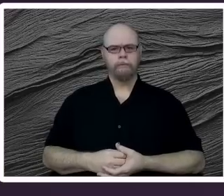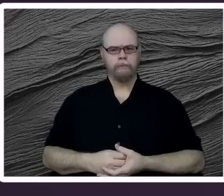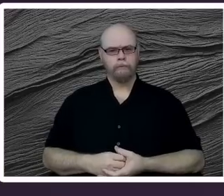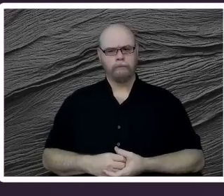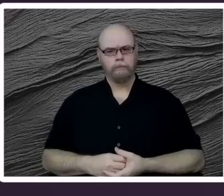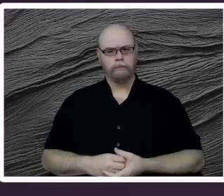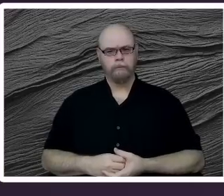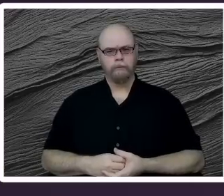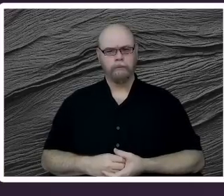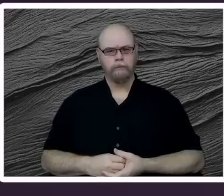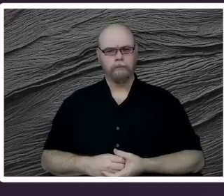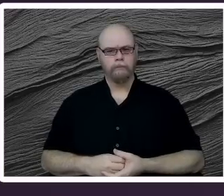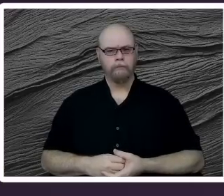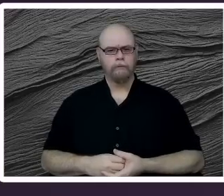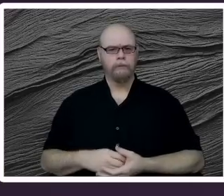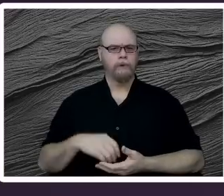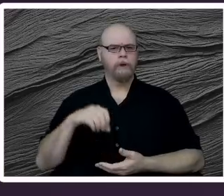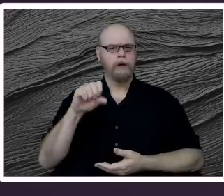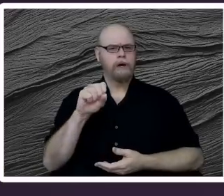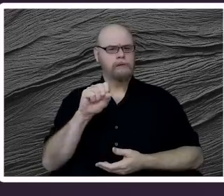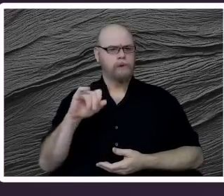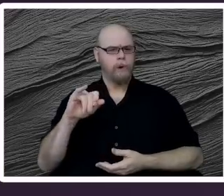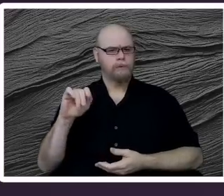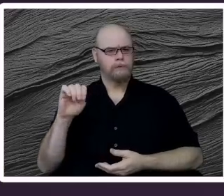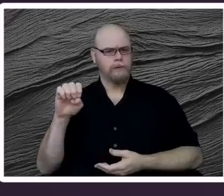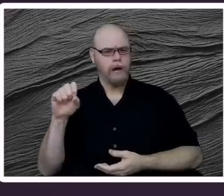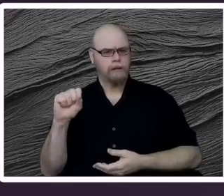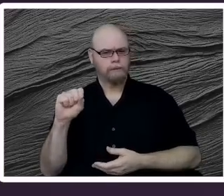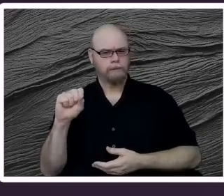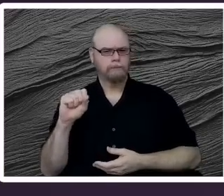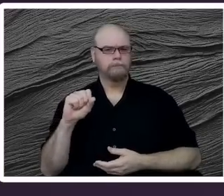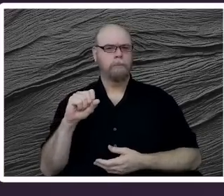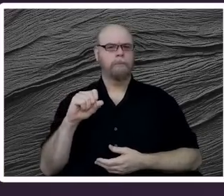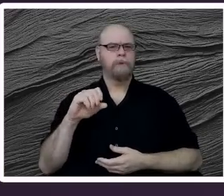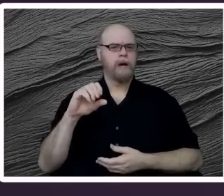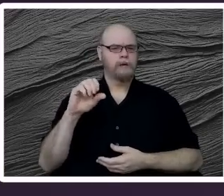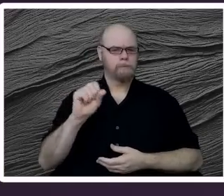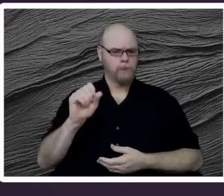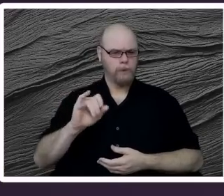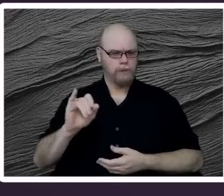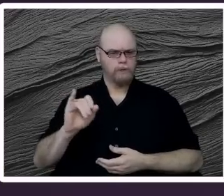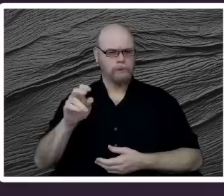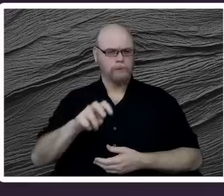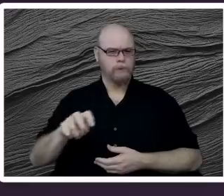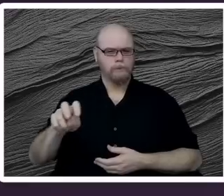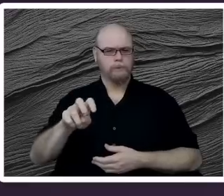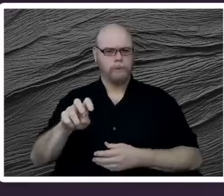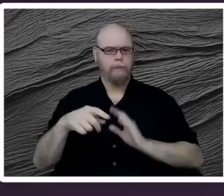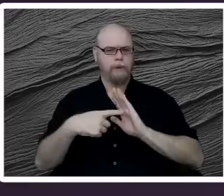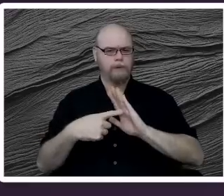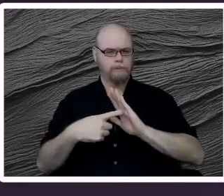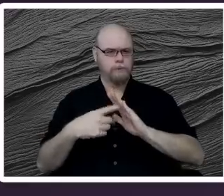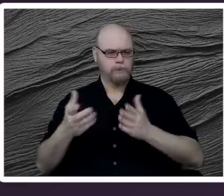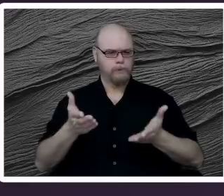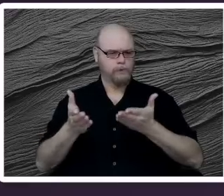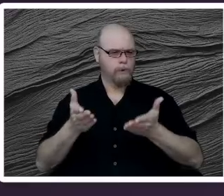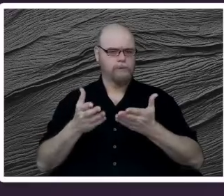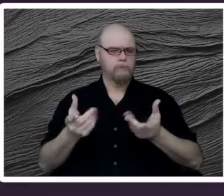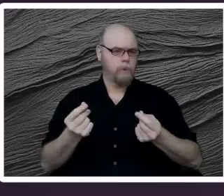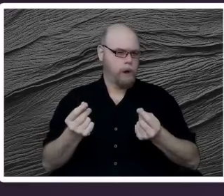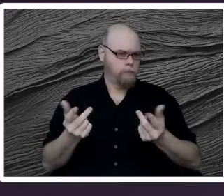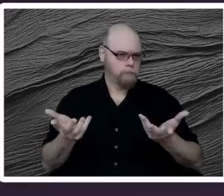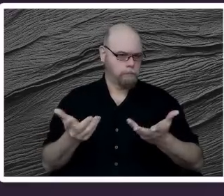Institution Traveling Exhibition Service creates as far as free poster exhibitions. The poster